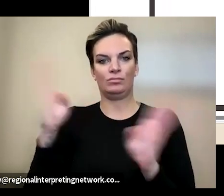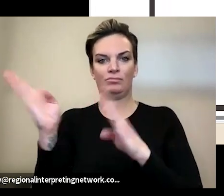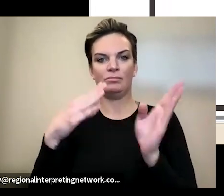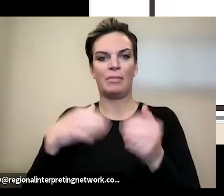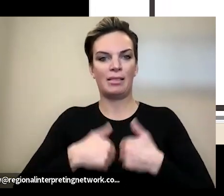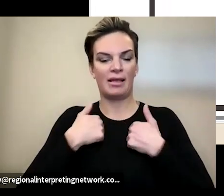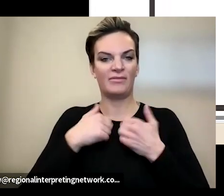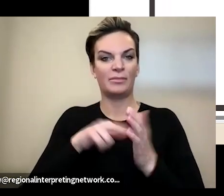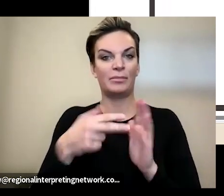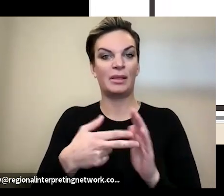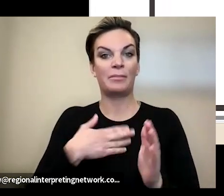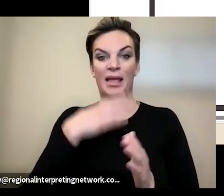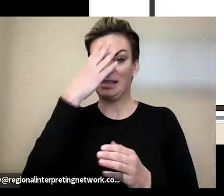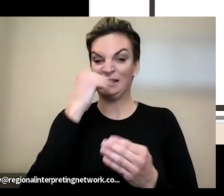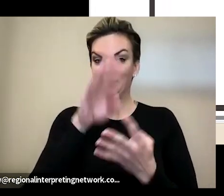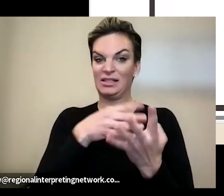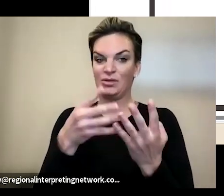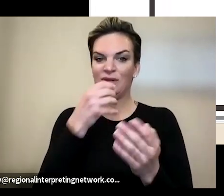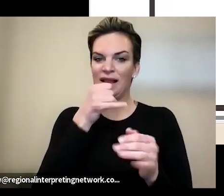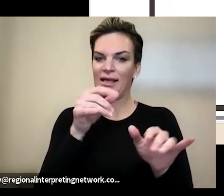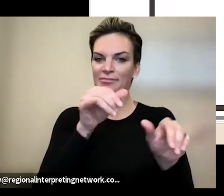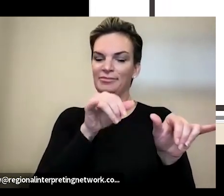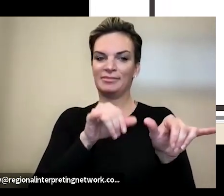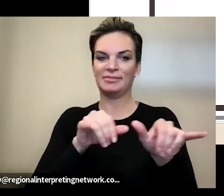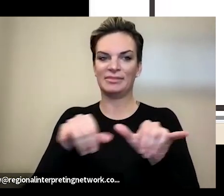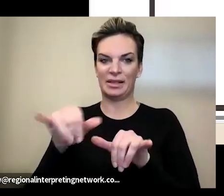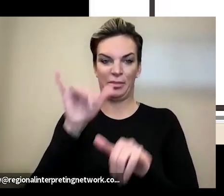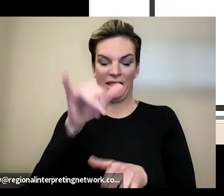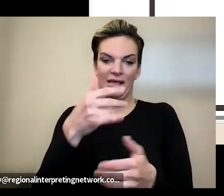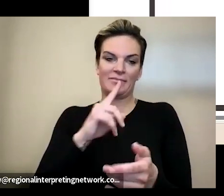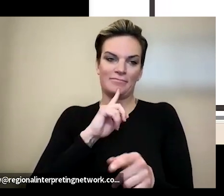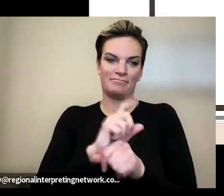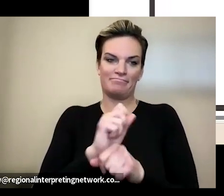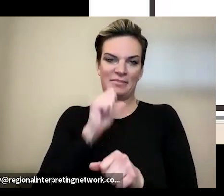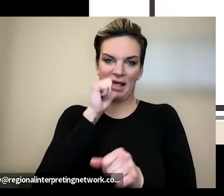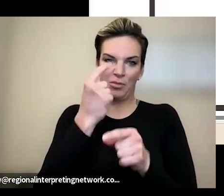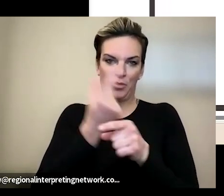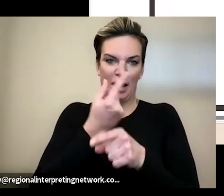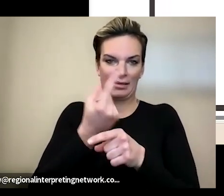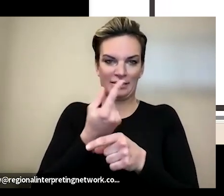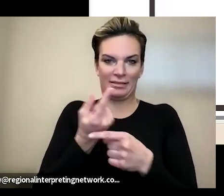that my sleep schedule has shifted, that is not practical, the world is not going to adjust around